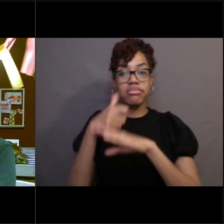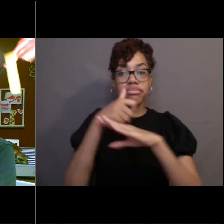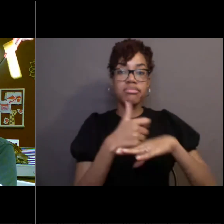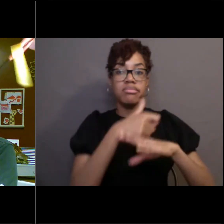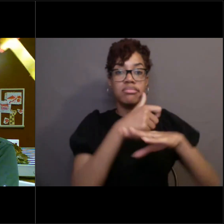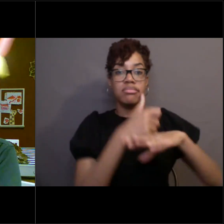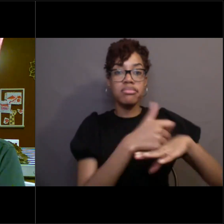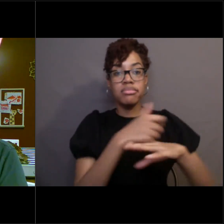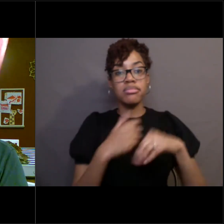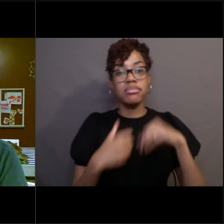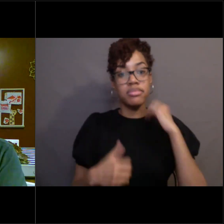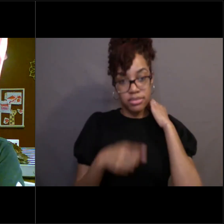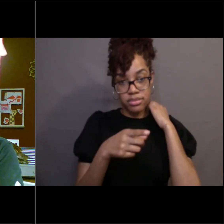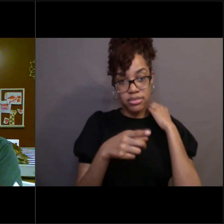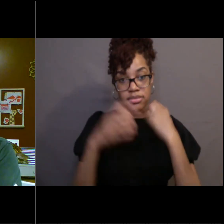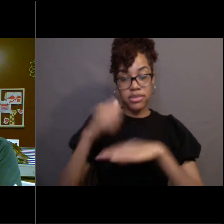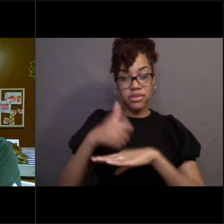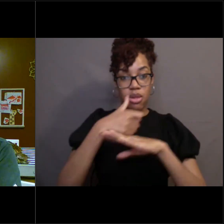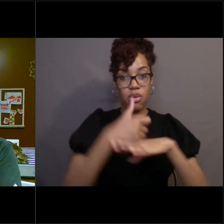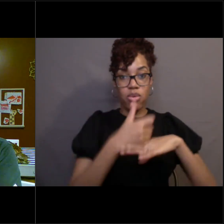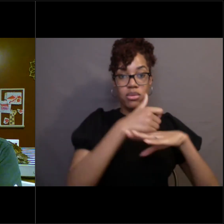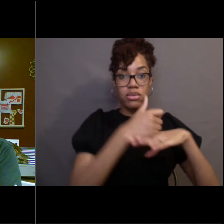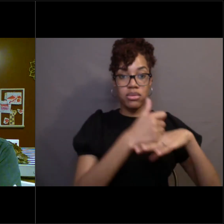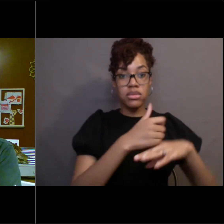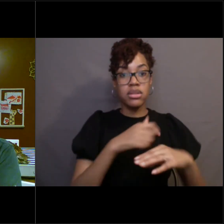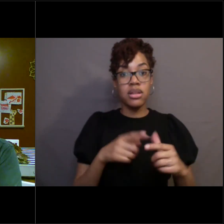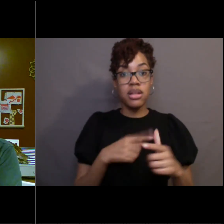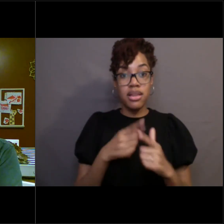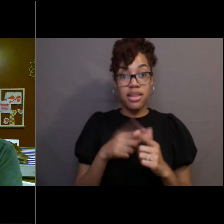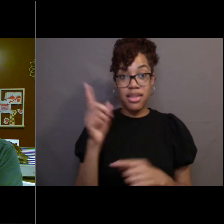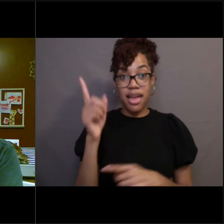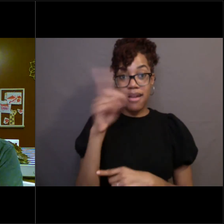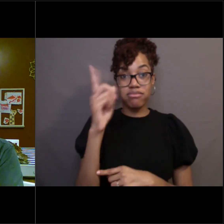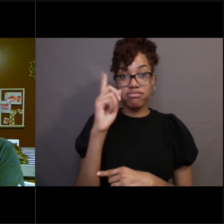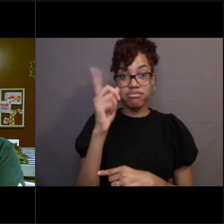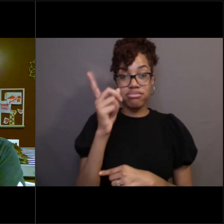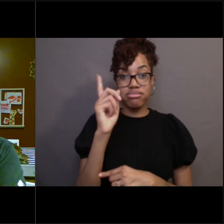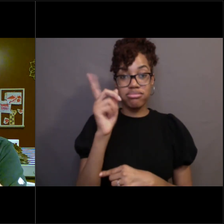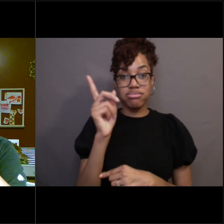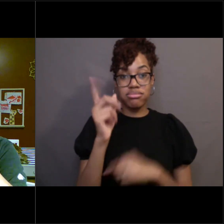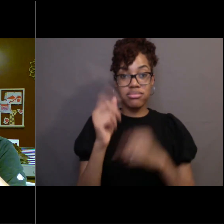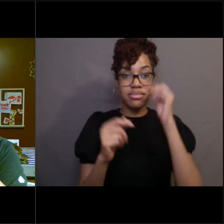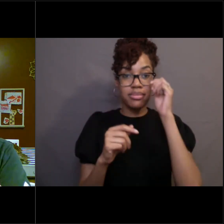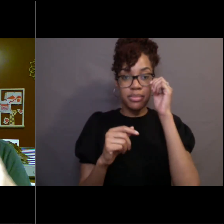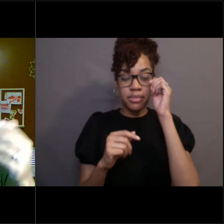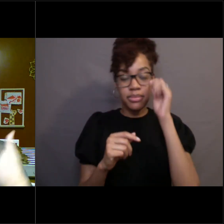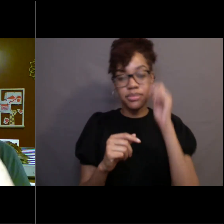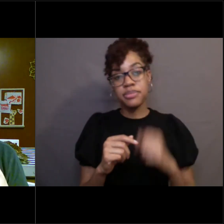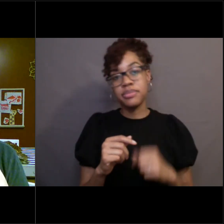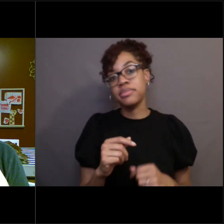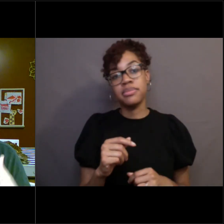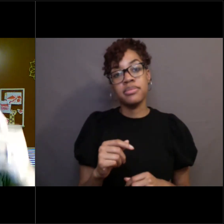And it floats like this in the water. And we have this secondary antenna here that then we have a device on our boat